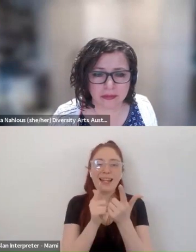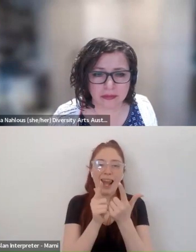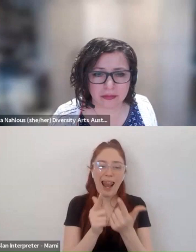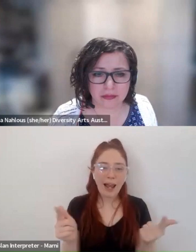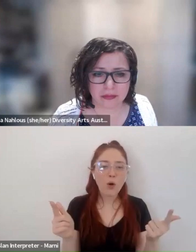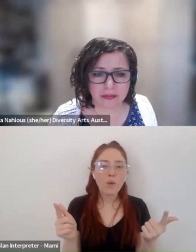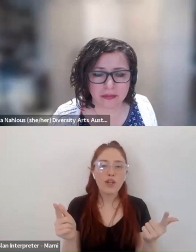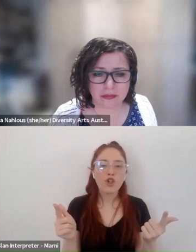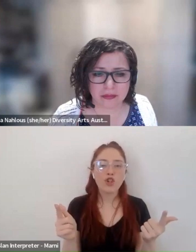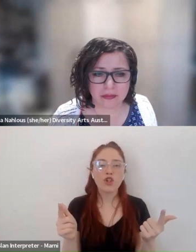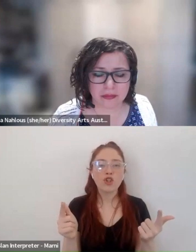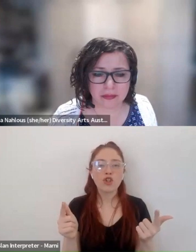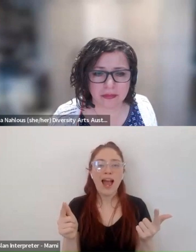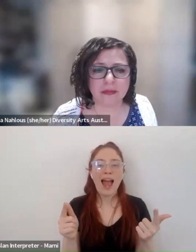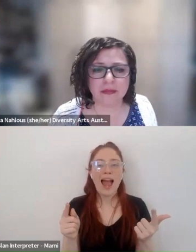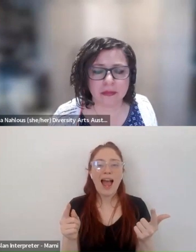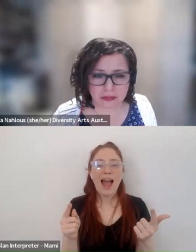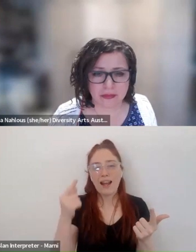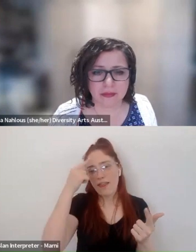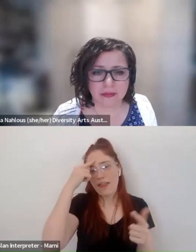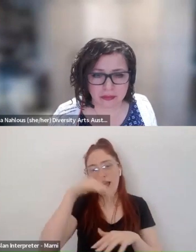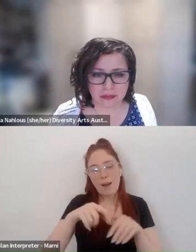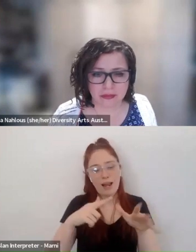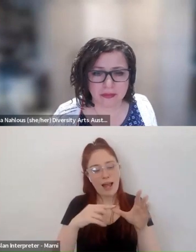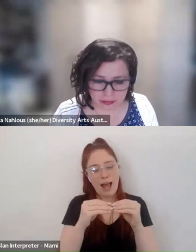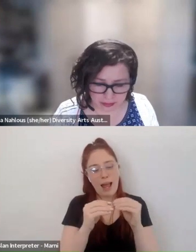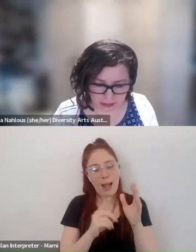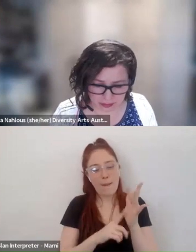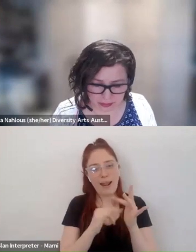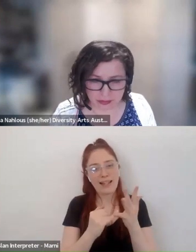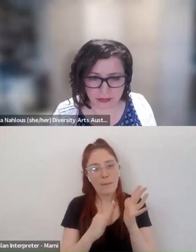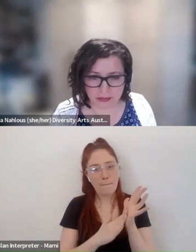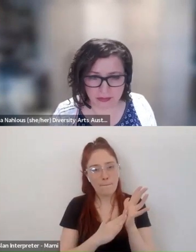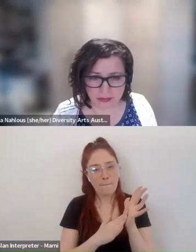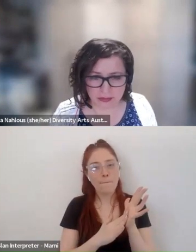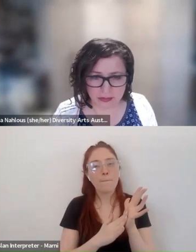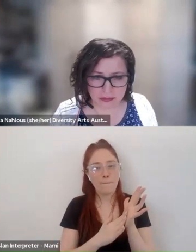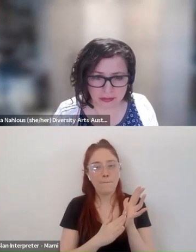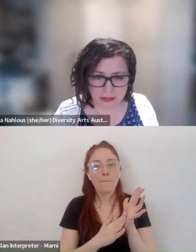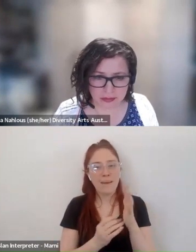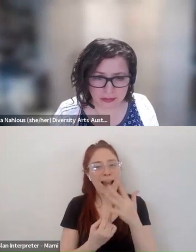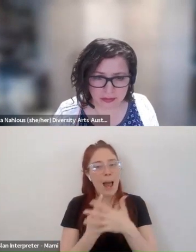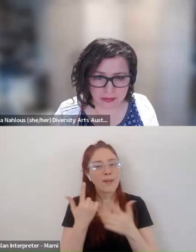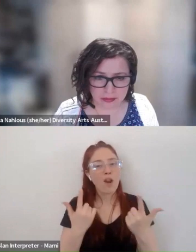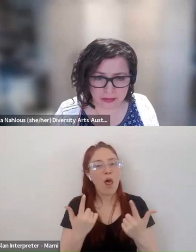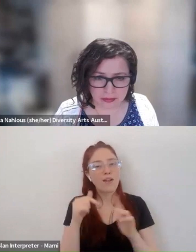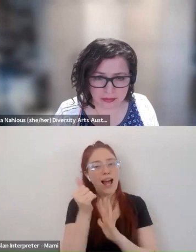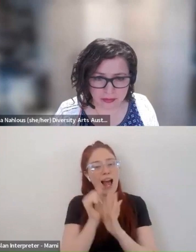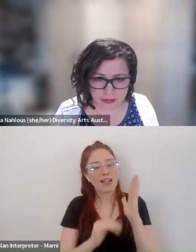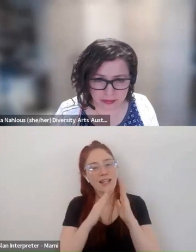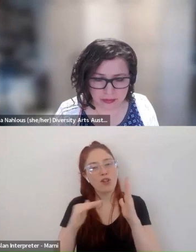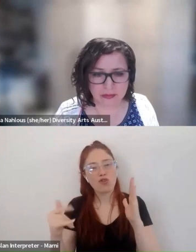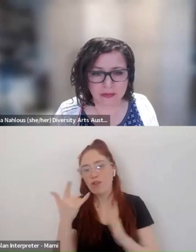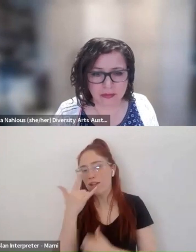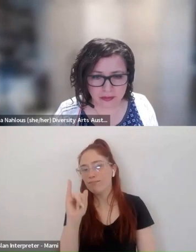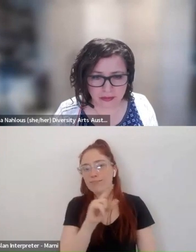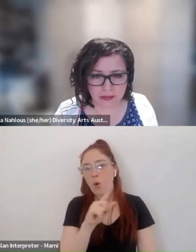ableism, which is very active in our art sector and something that we don't necessarily talk about as much as we might need